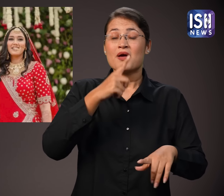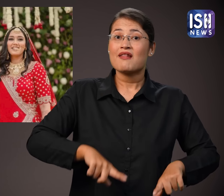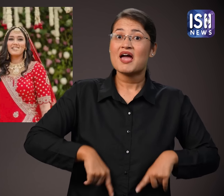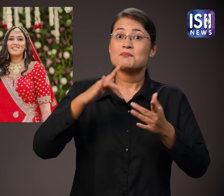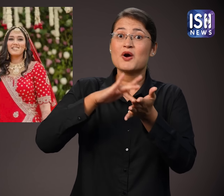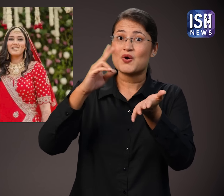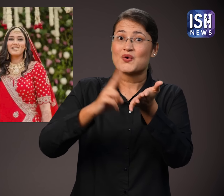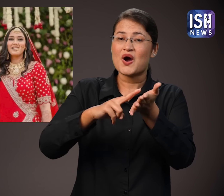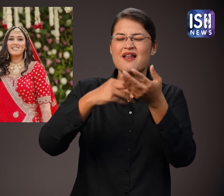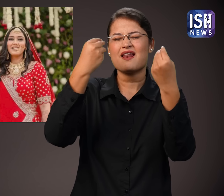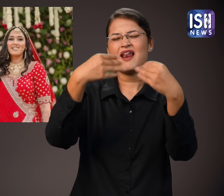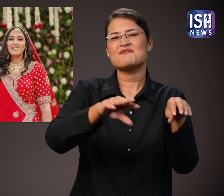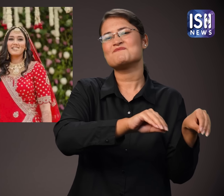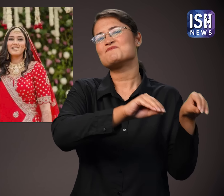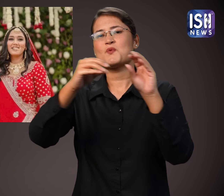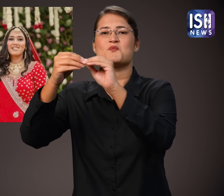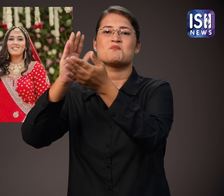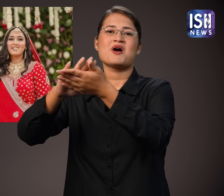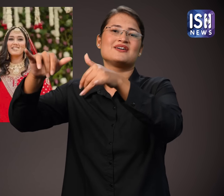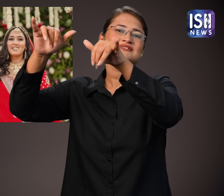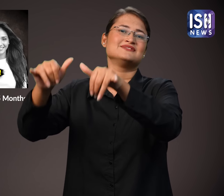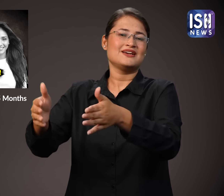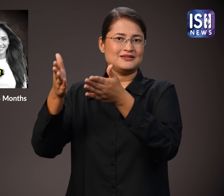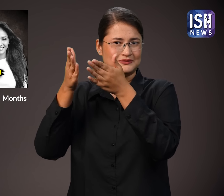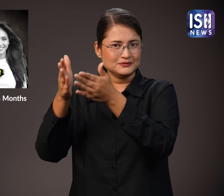After marriage, Twisha moved from Noida to Bhopal.